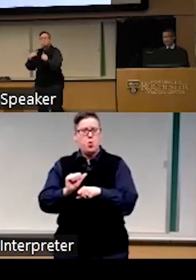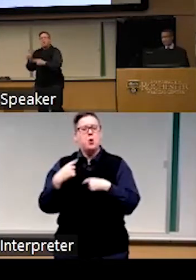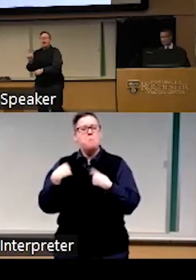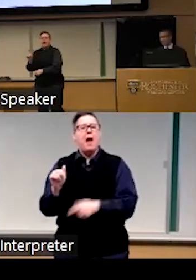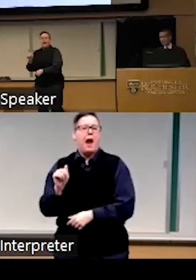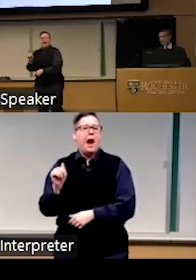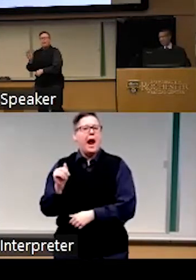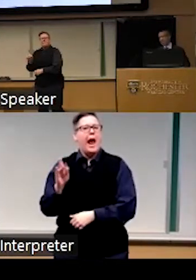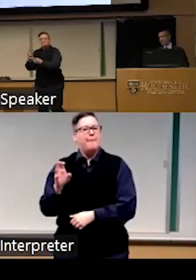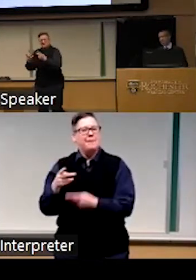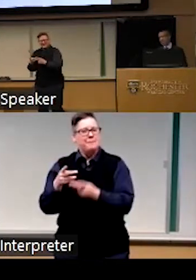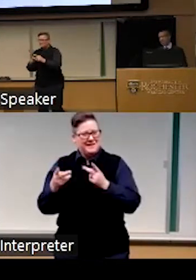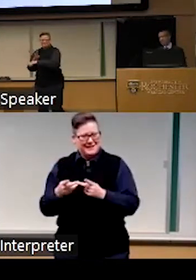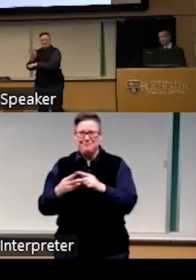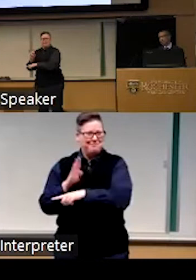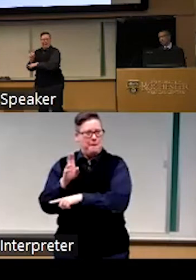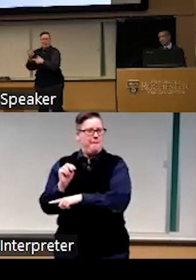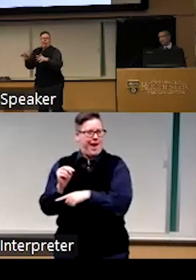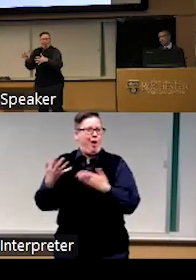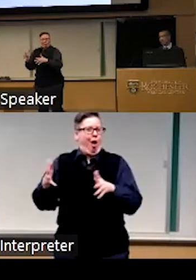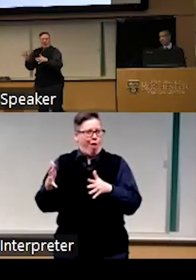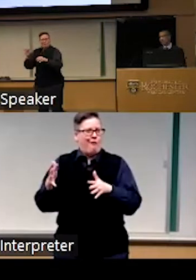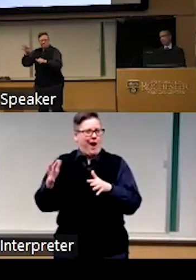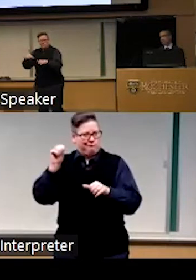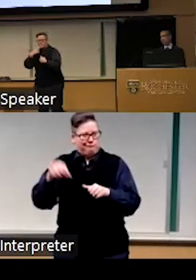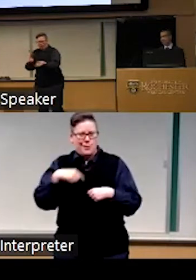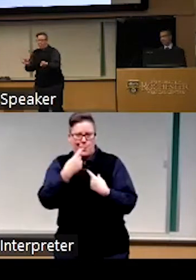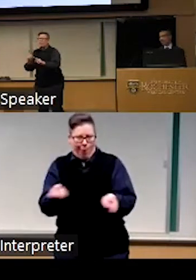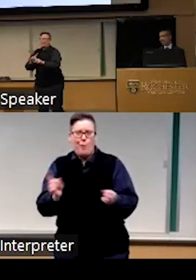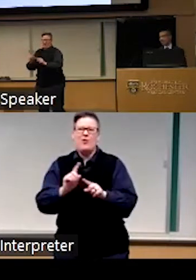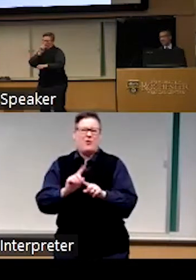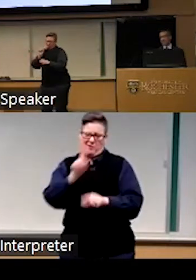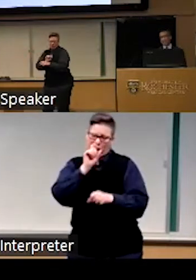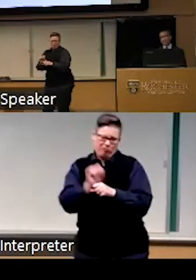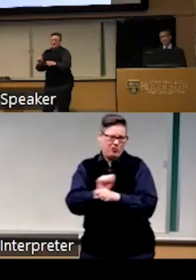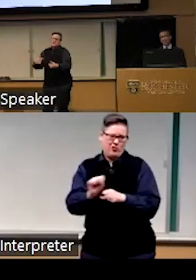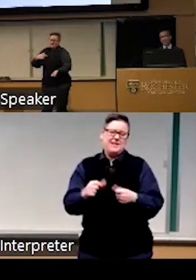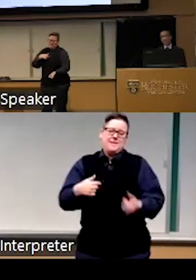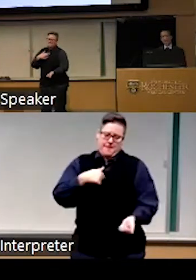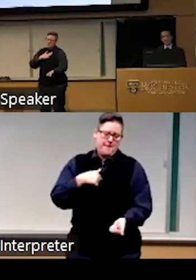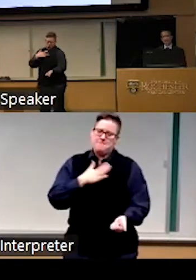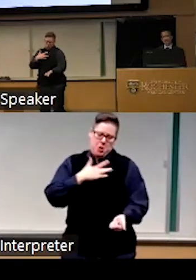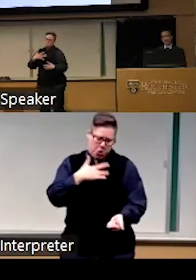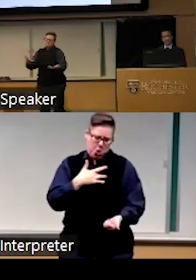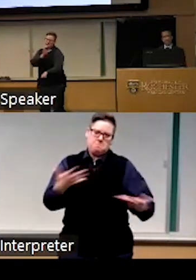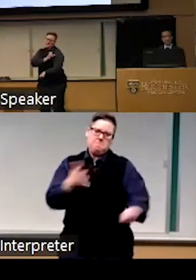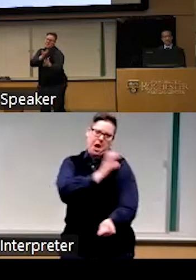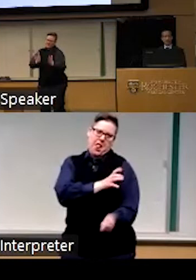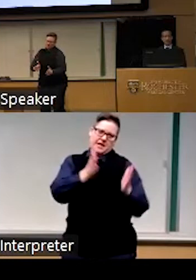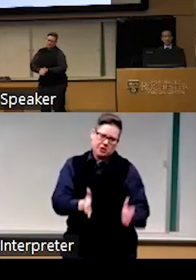Dr Lee um I'm told you but fundamentally I'm a clinician and my interest has always been